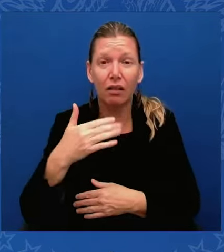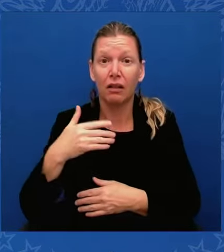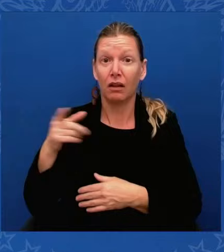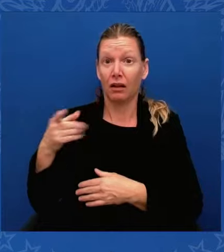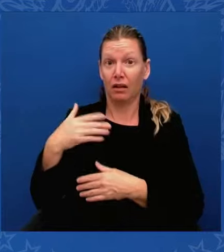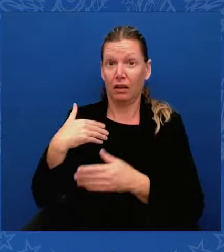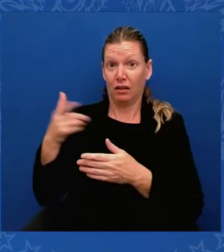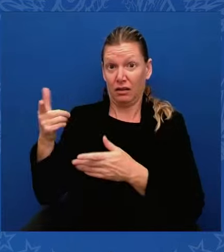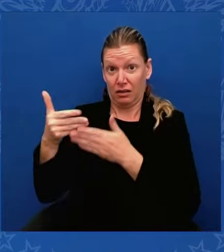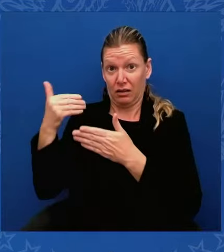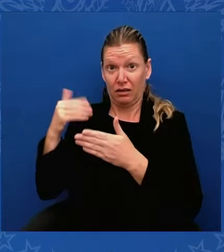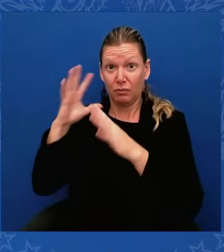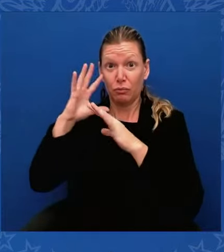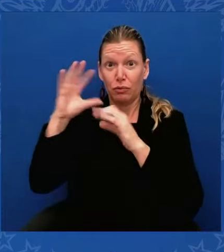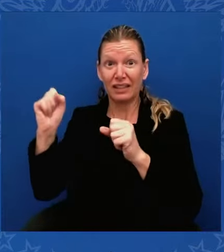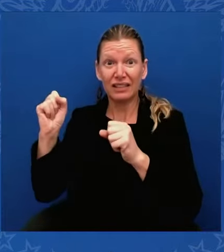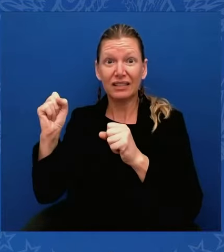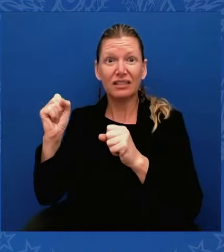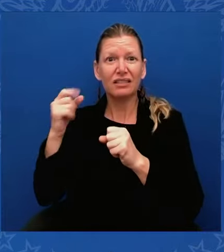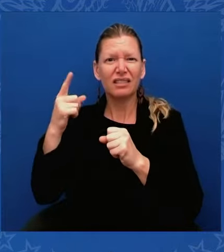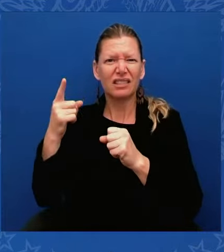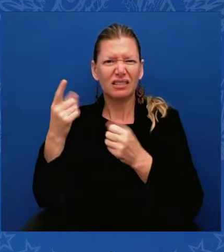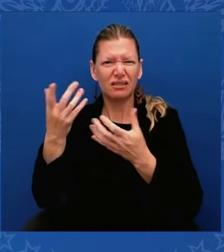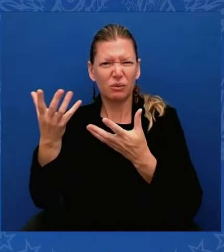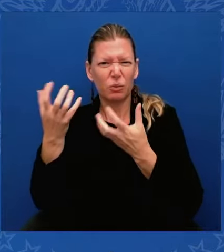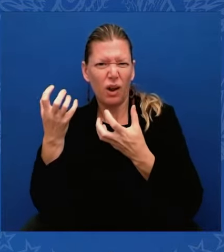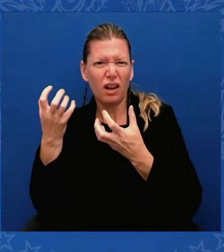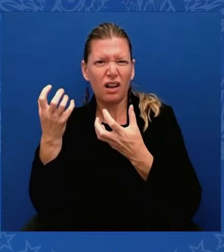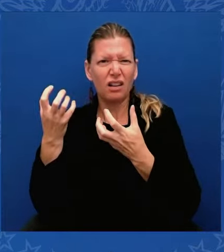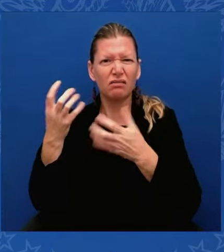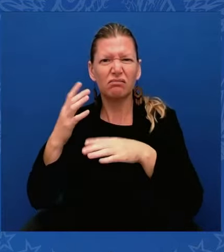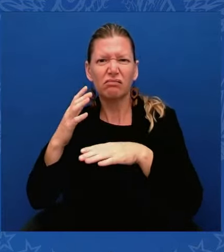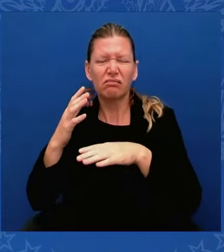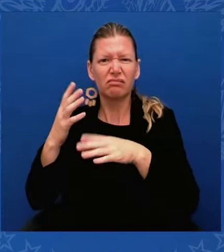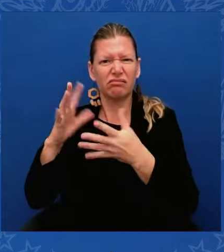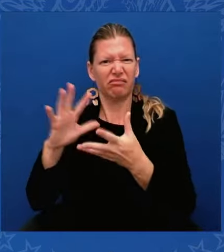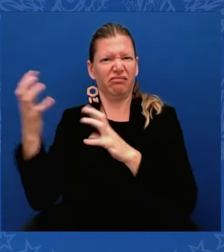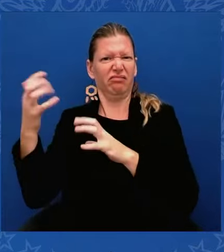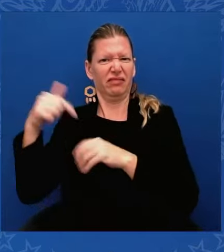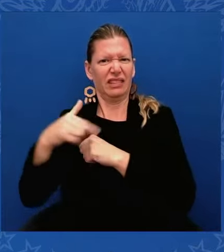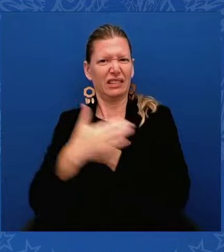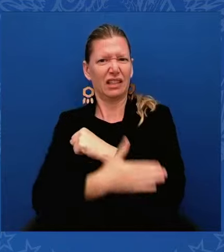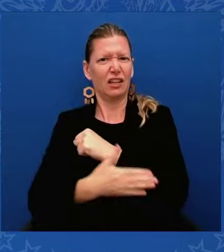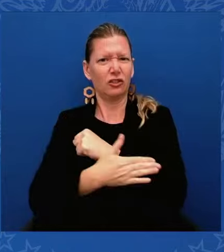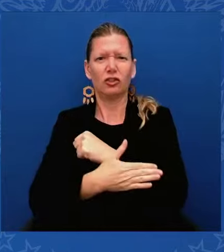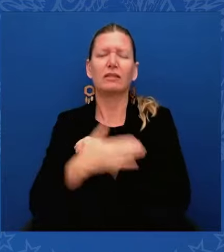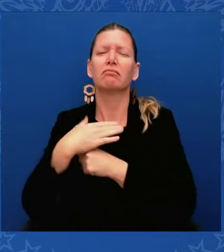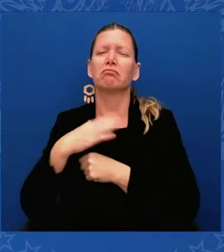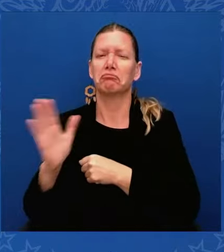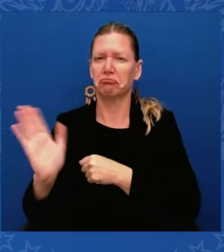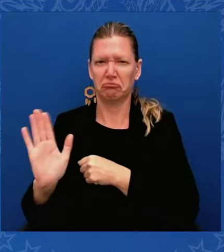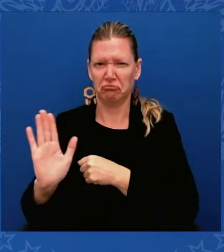I signed a landmark law to pave the way for the creation of a National Museum of Asian Americans, which is mentioned already. Native Americans,